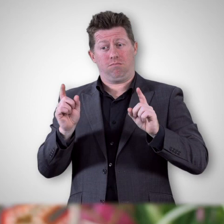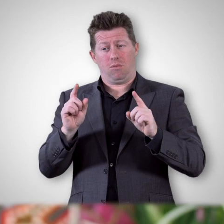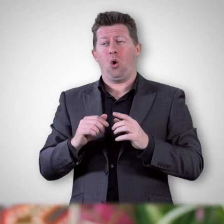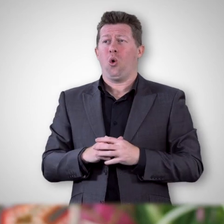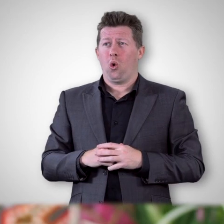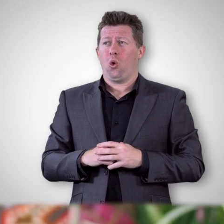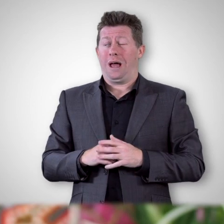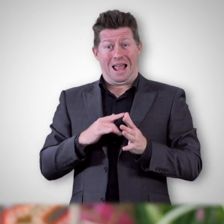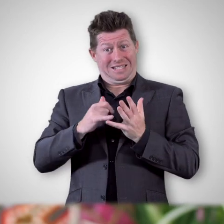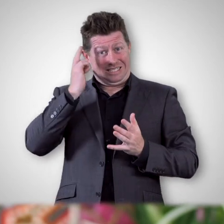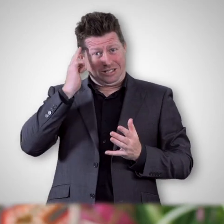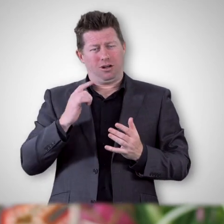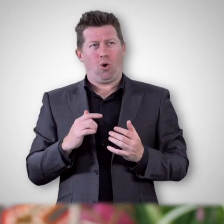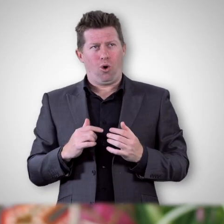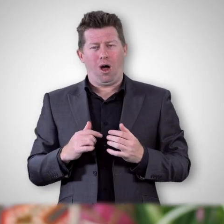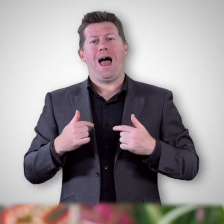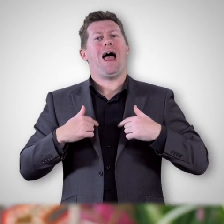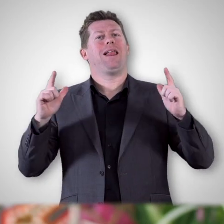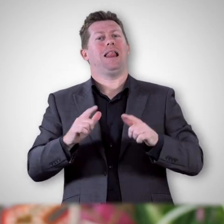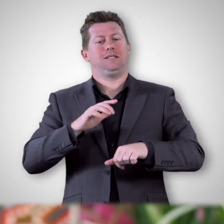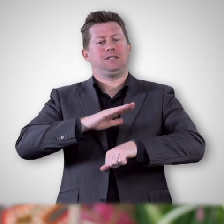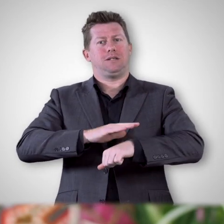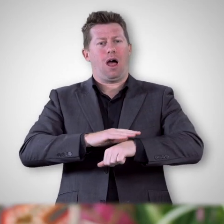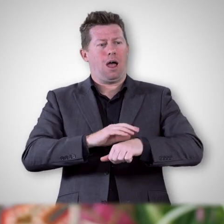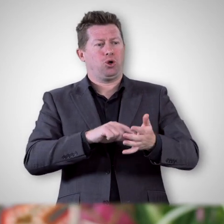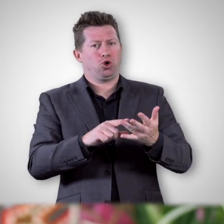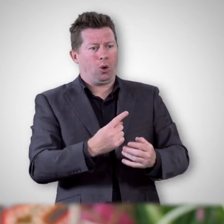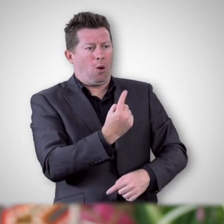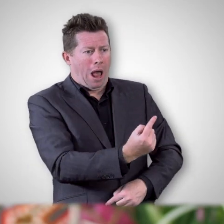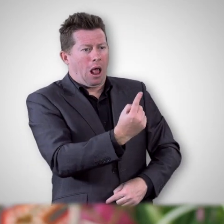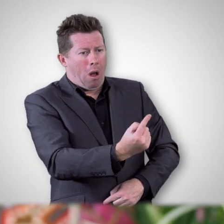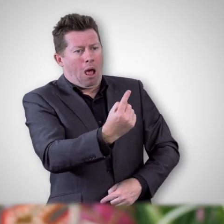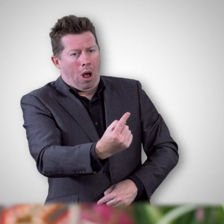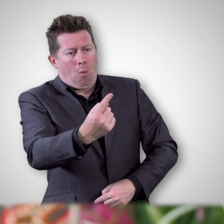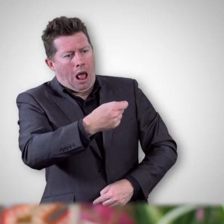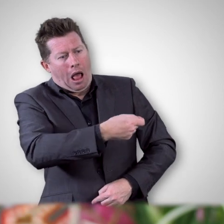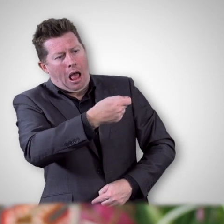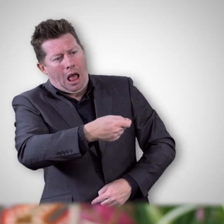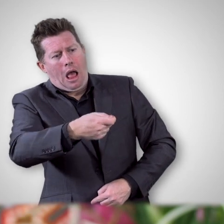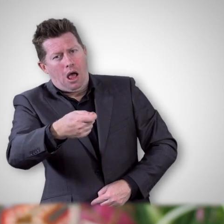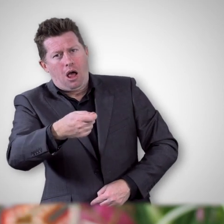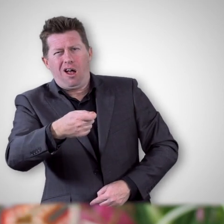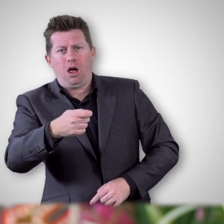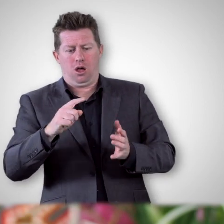as an educator is less time catering to individual needs, so when I use UDL and I